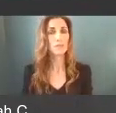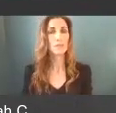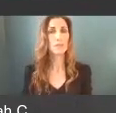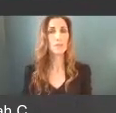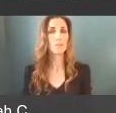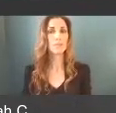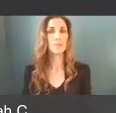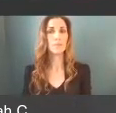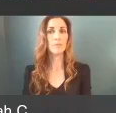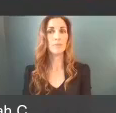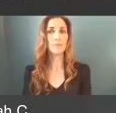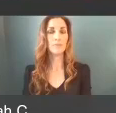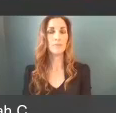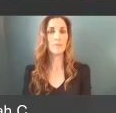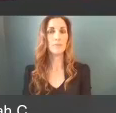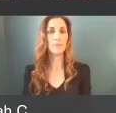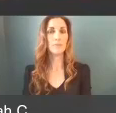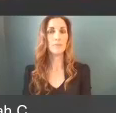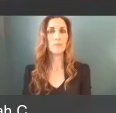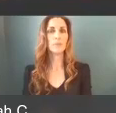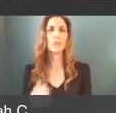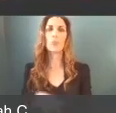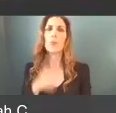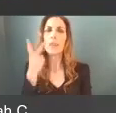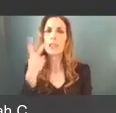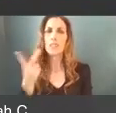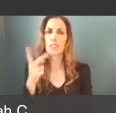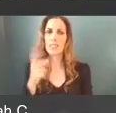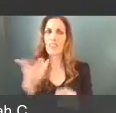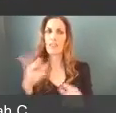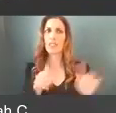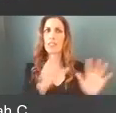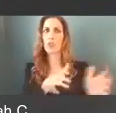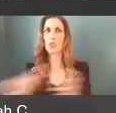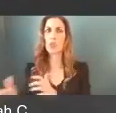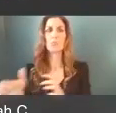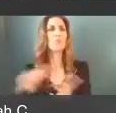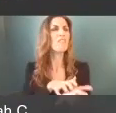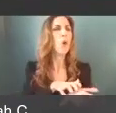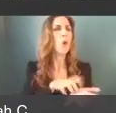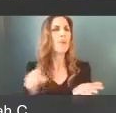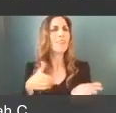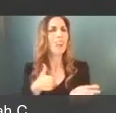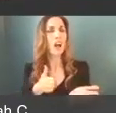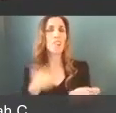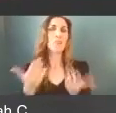at a number of vulnerable populations where it might make sense just for the convenience of the